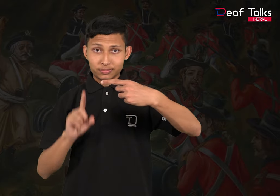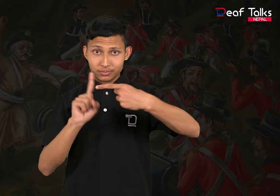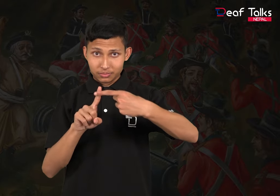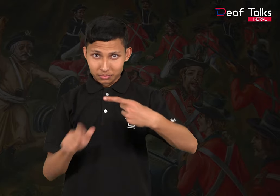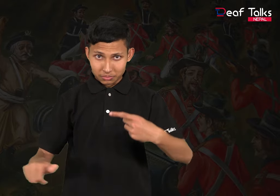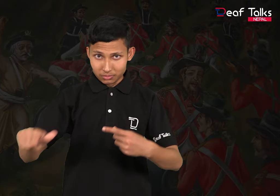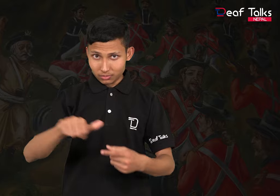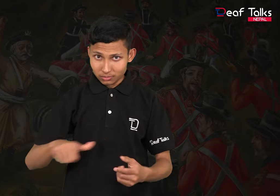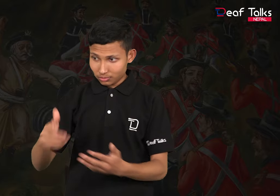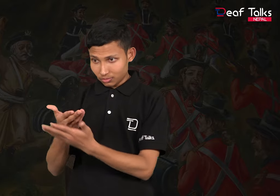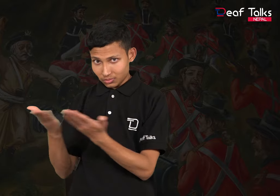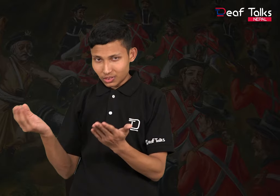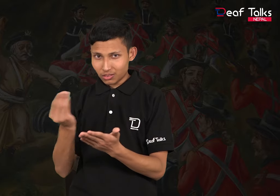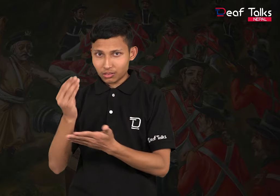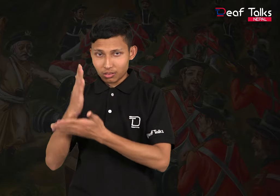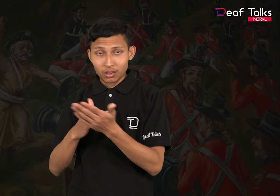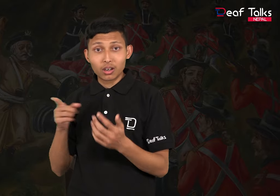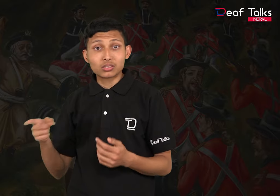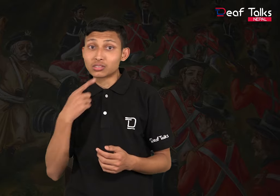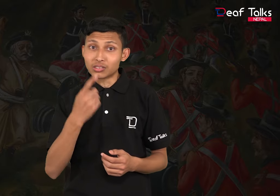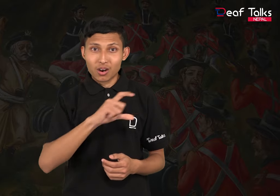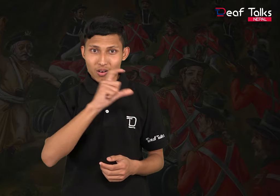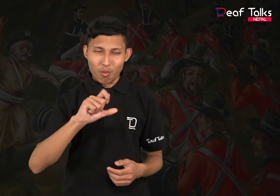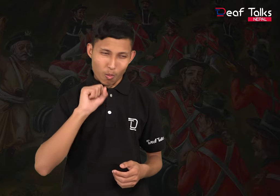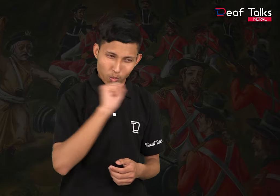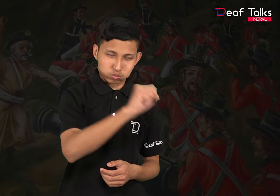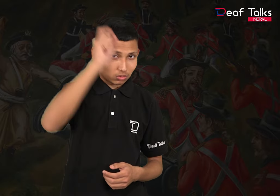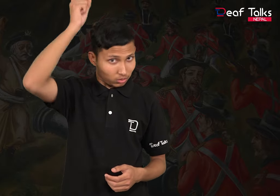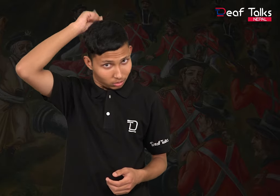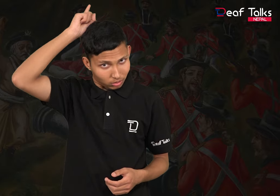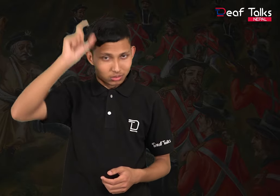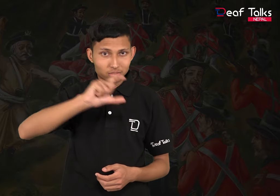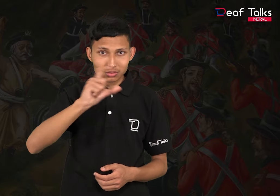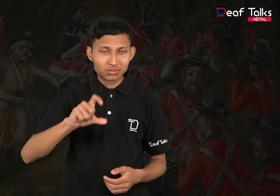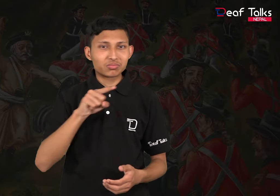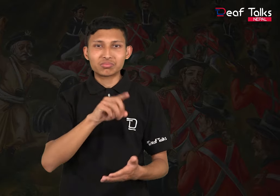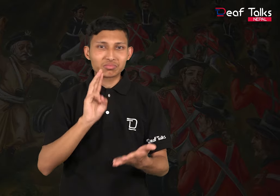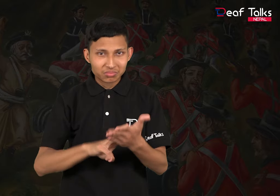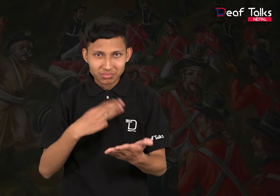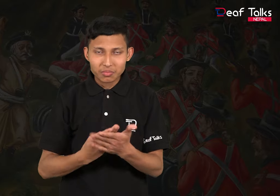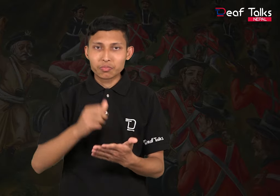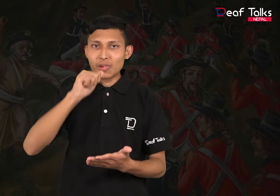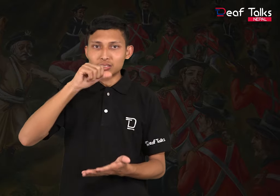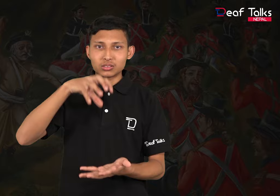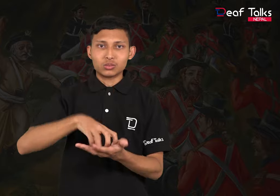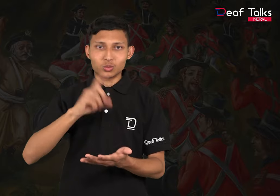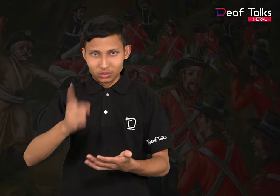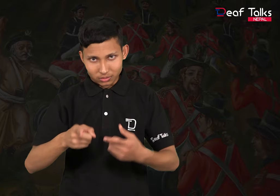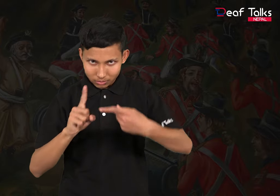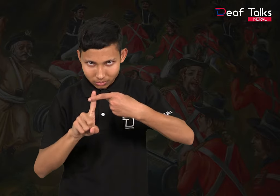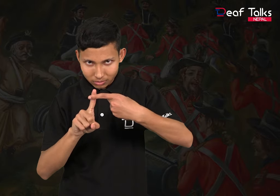1. Some people say Nepal is a Sanskrit word Nepa means “the place of waters”.